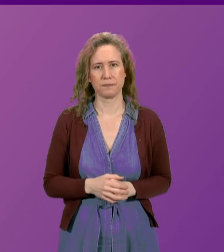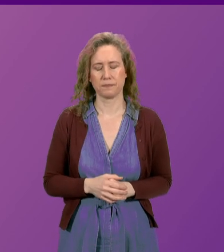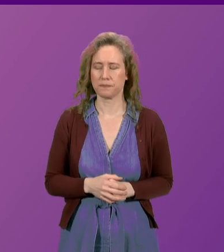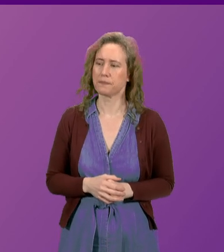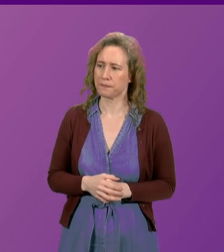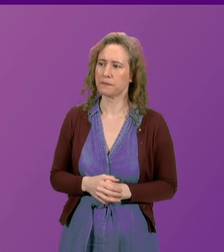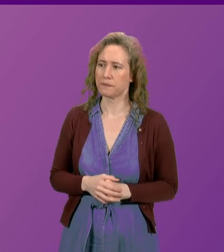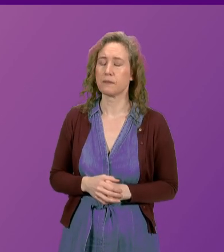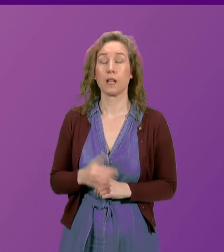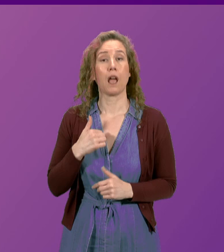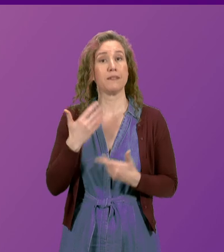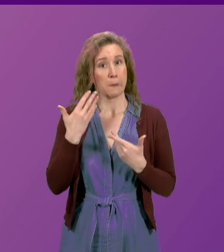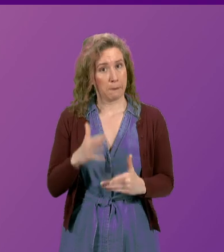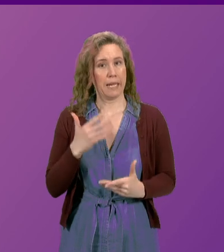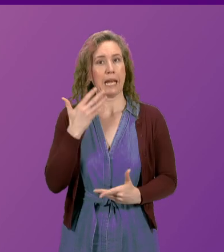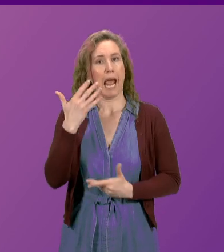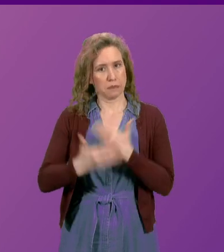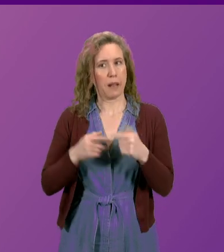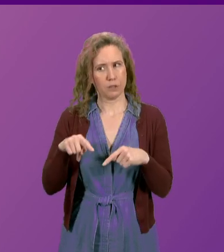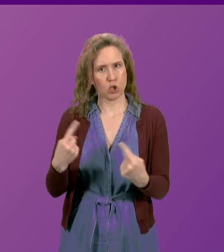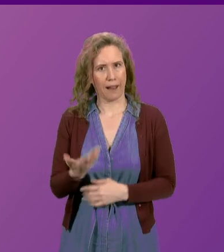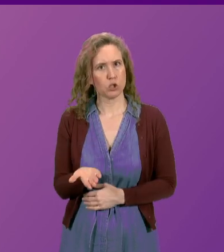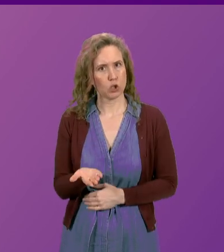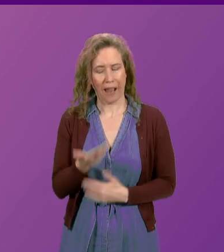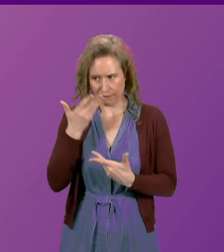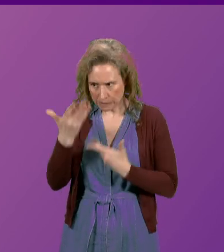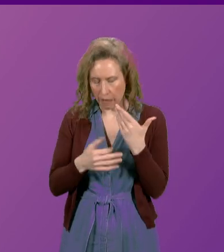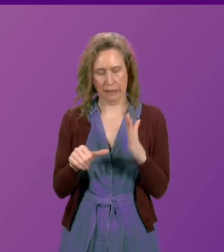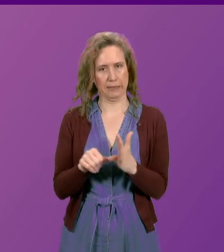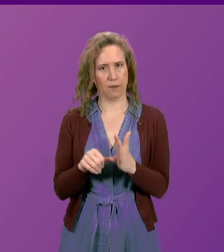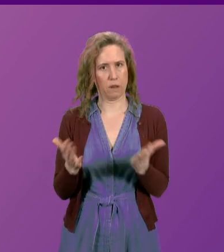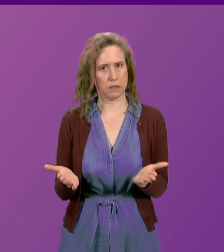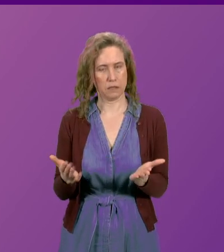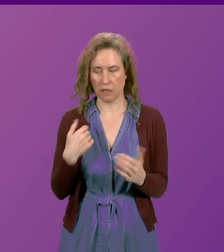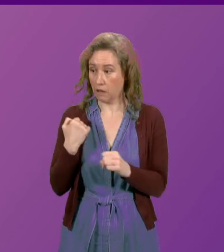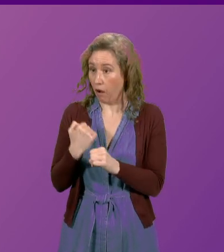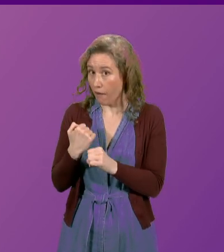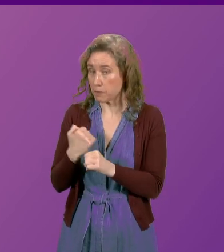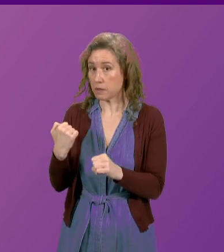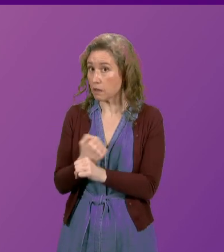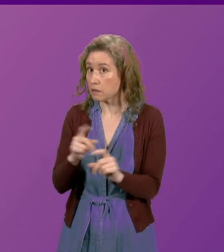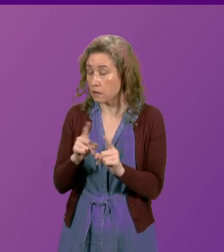I have explained the challenge and the difficulty. The Government has taken the action of increasing